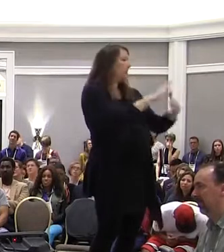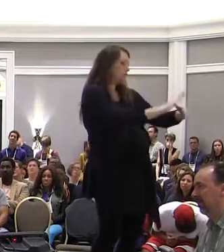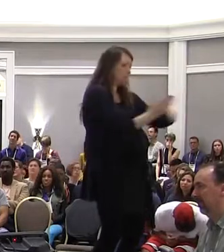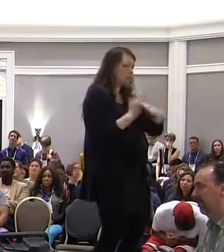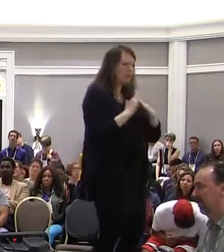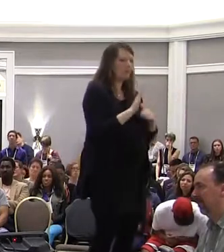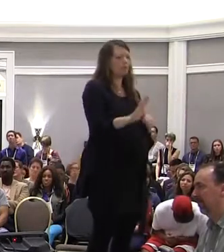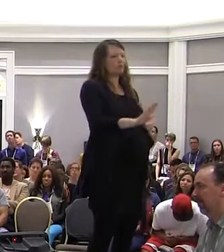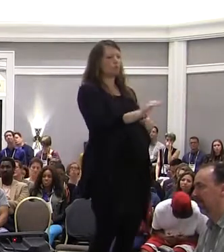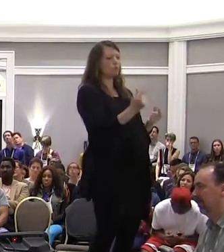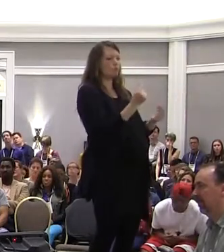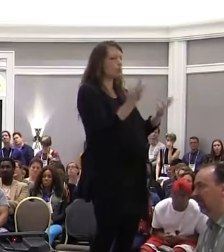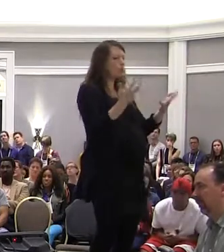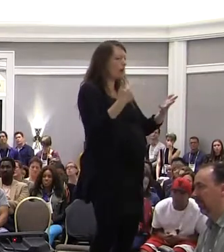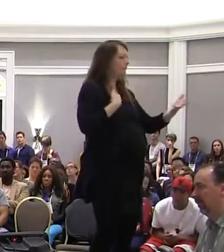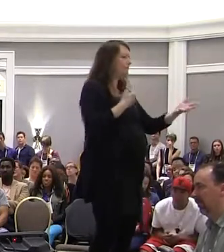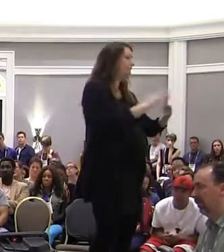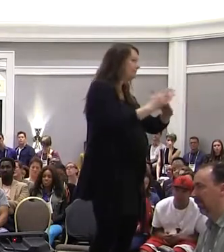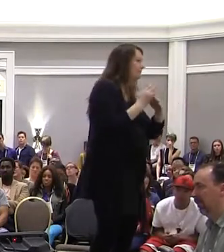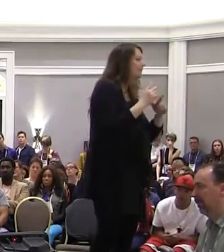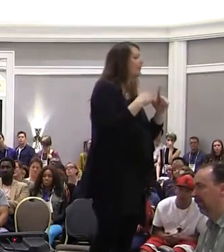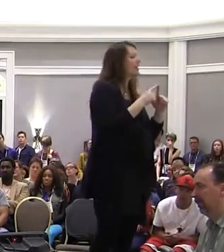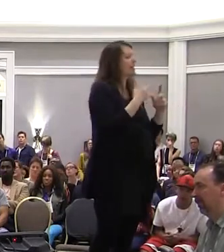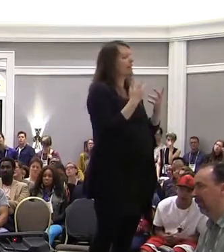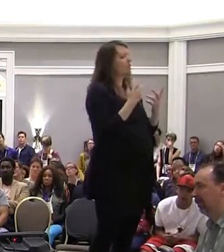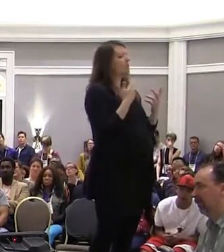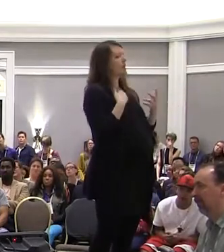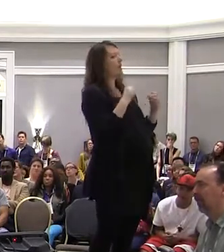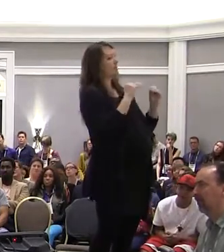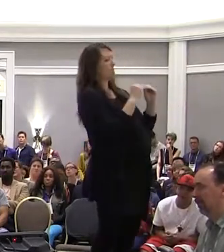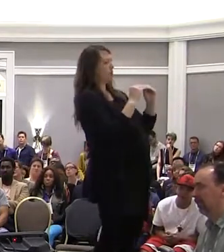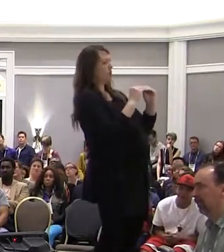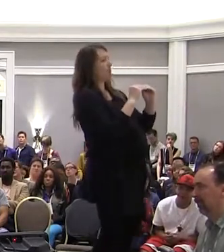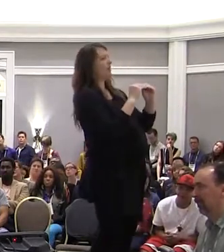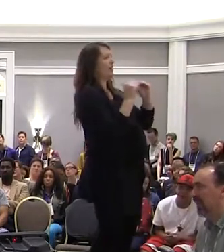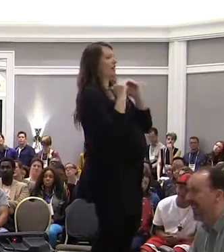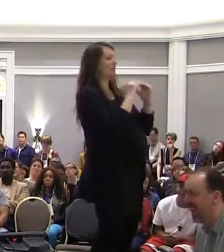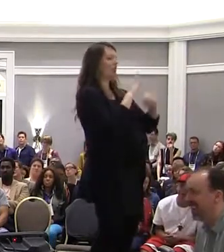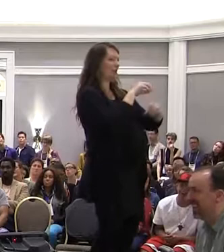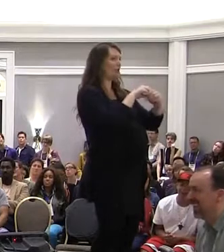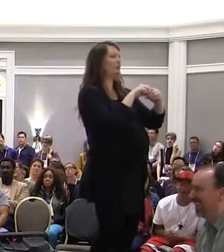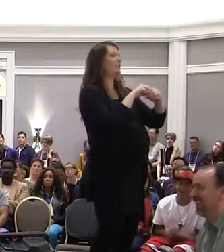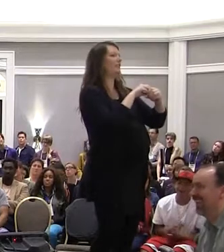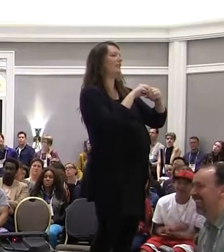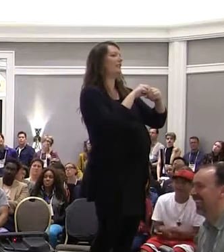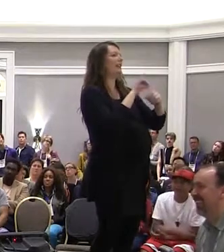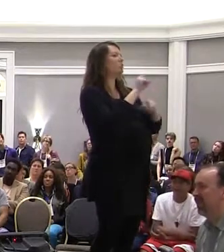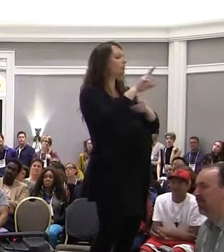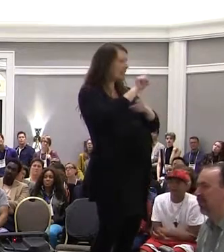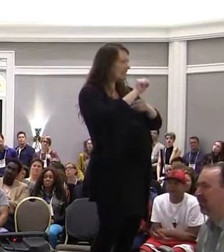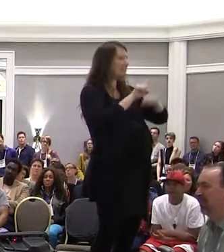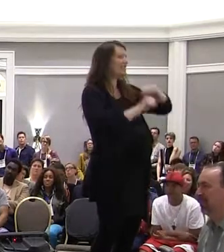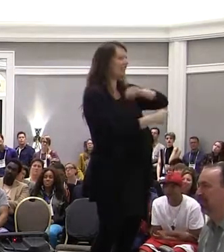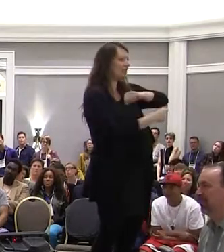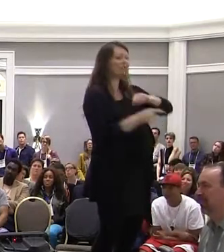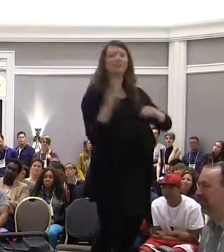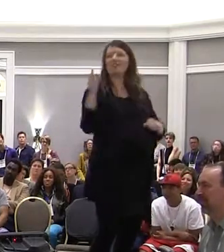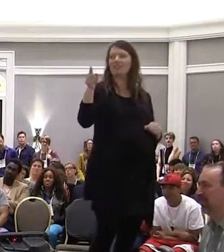that we can all do to create a more just and inclusive stage. That is the first one. (woman) Alright. I know you have all been sitting there going